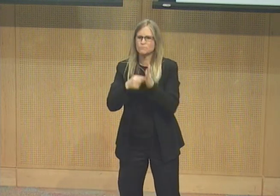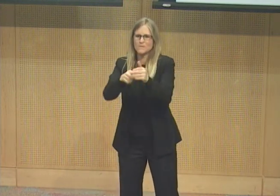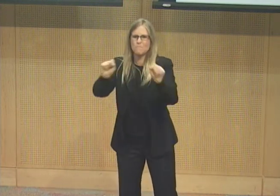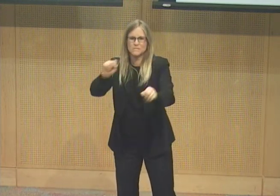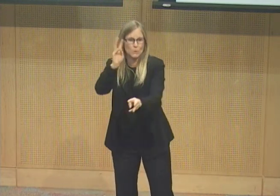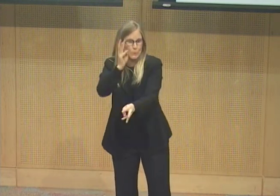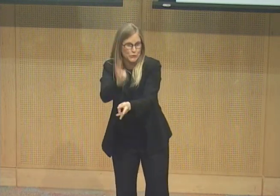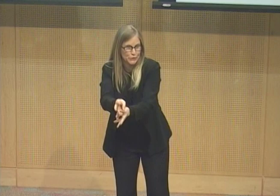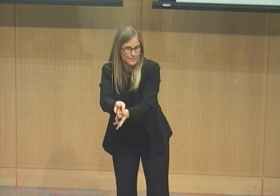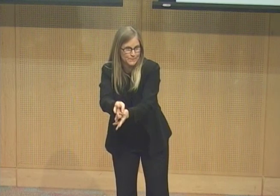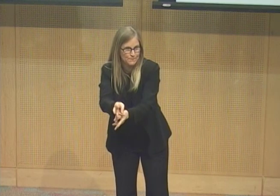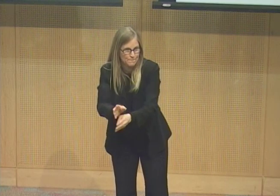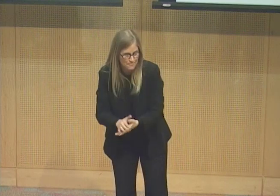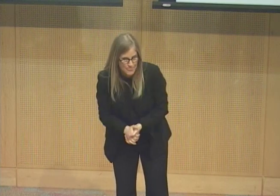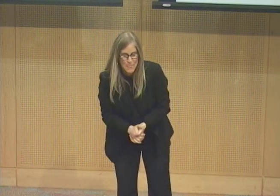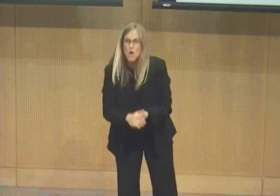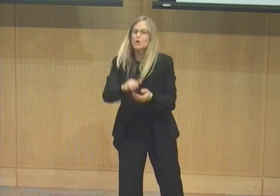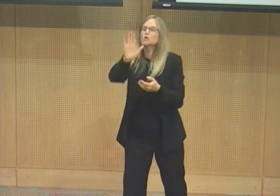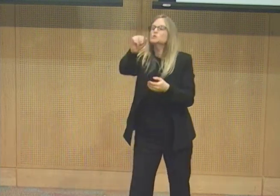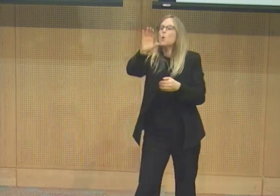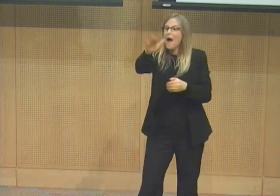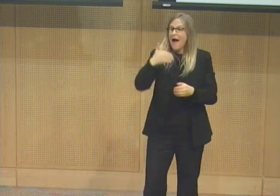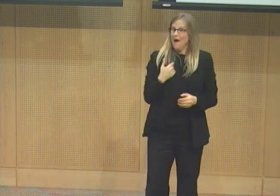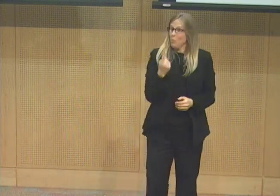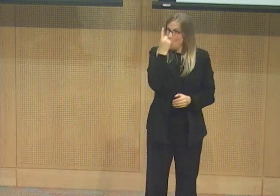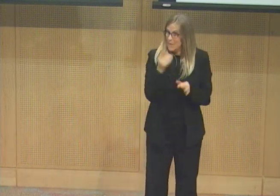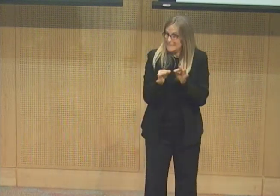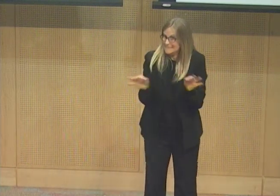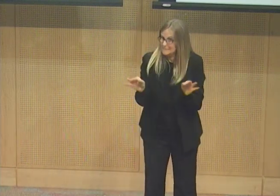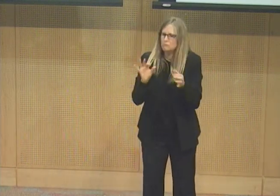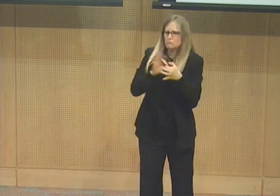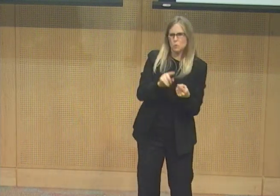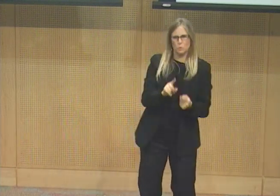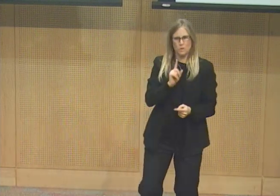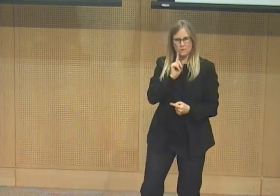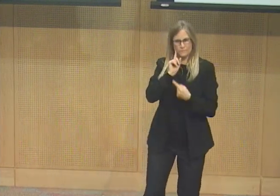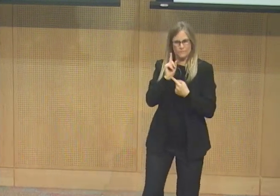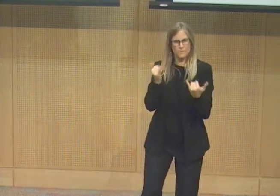that's on our own personal experience.